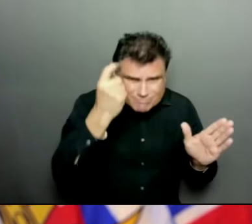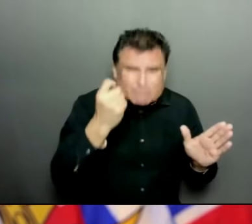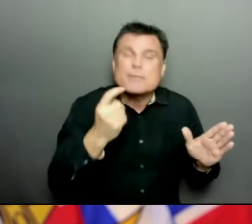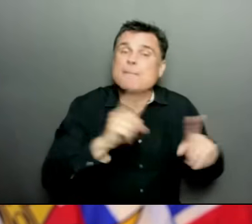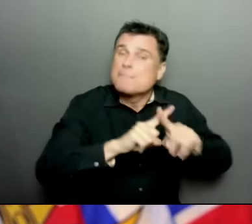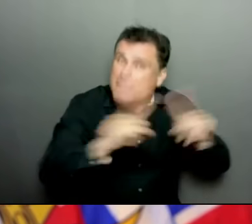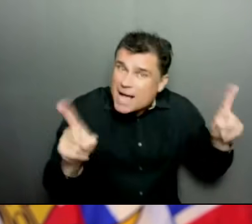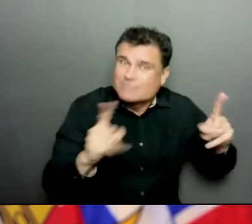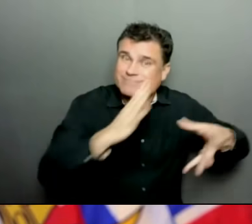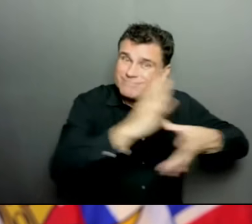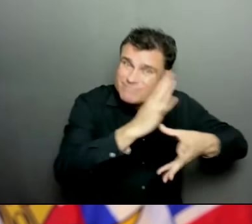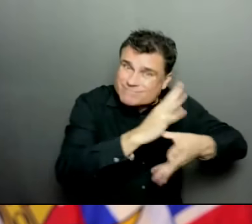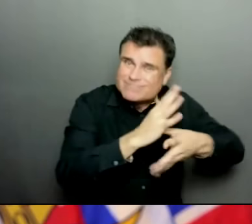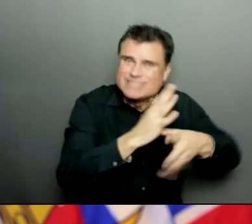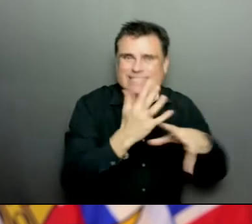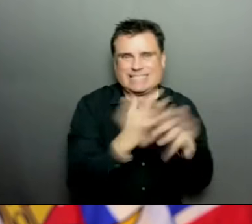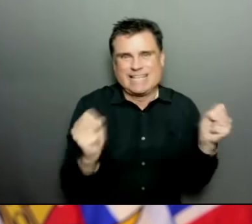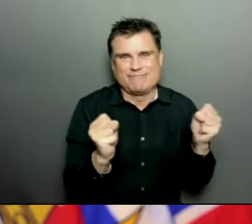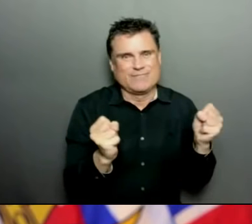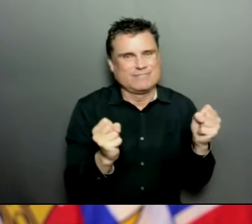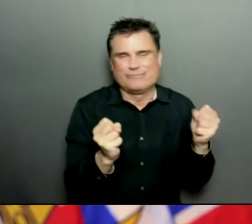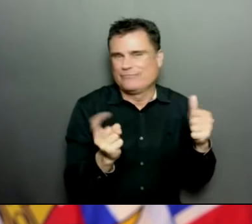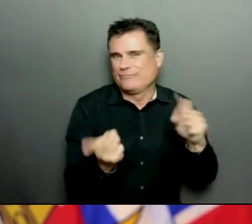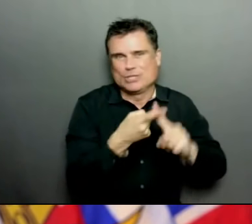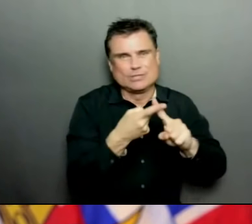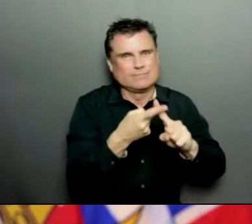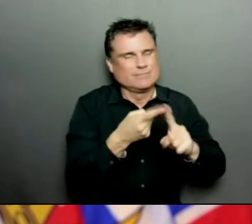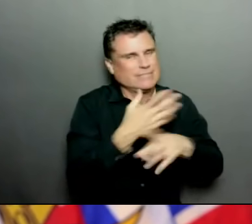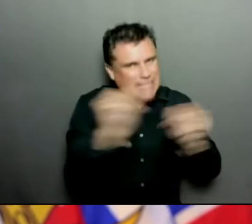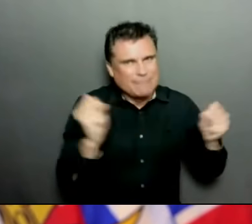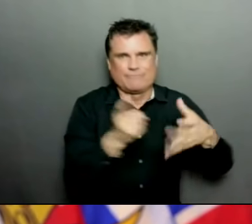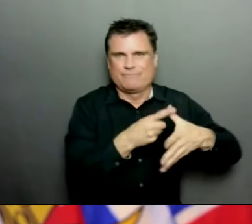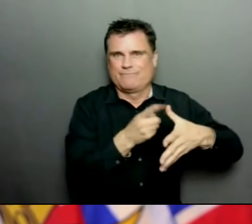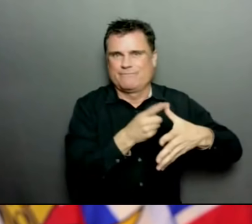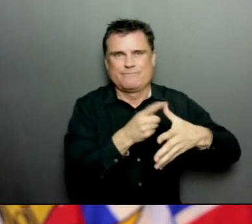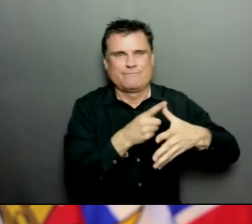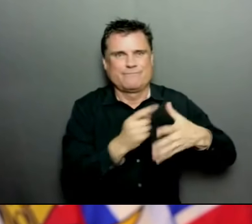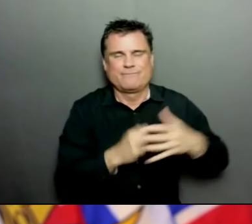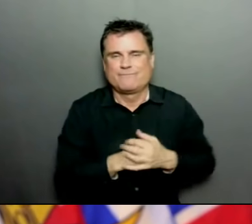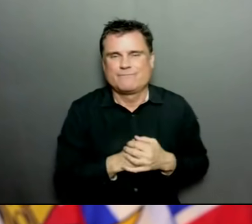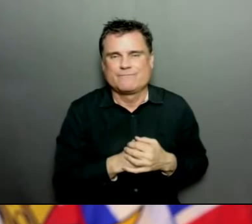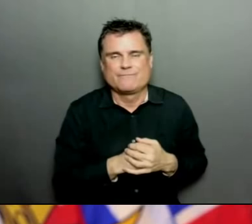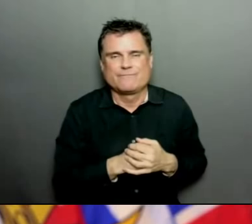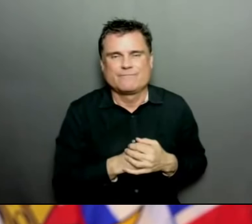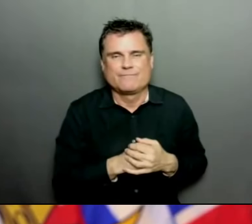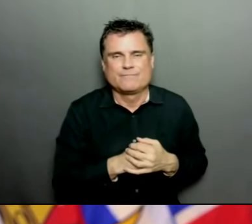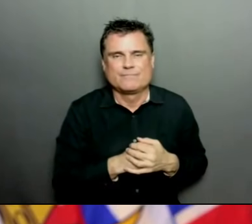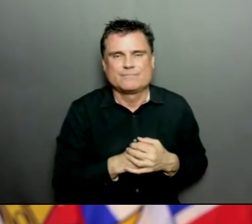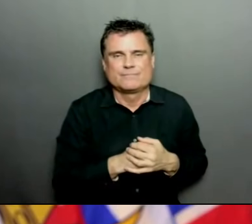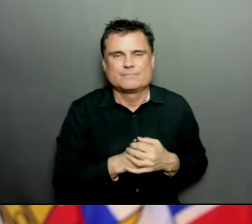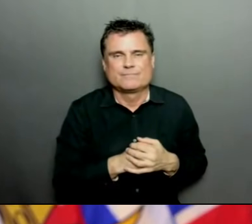We have time for one more question today when listening, Dr. Henry and Minister Dix will release a statement